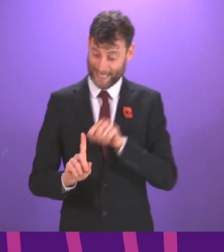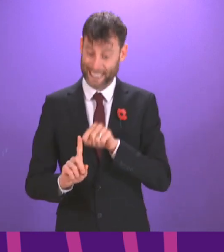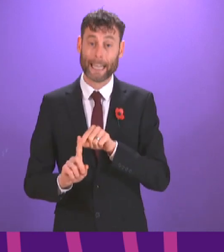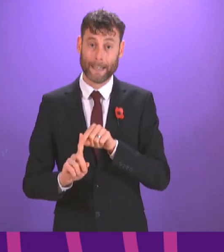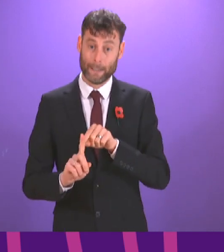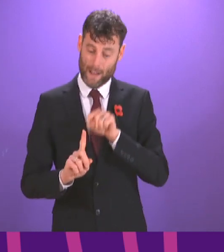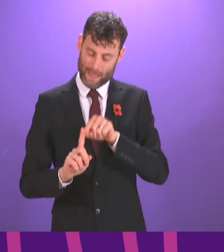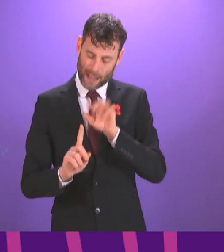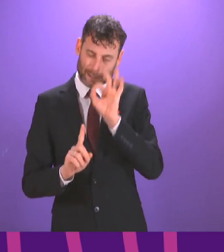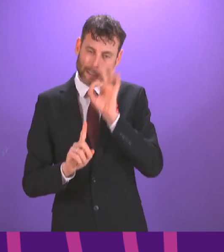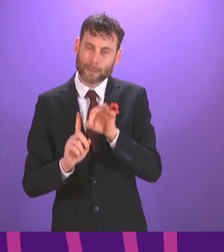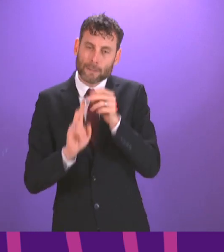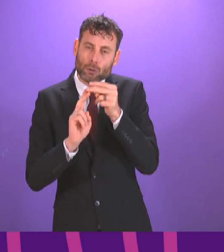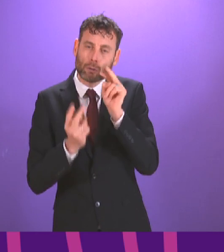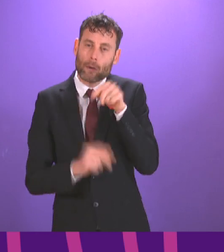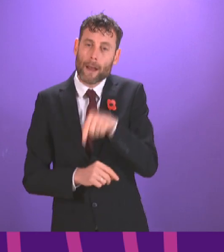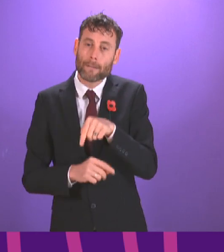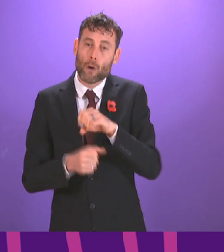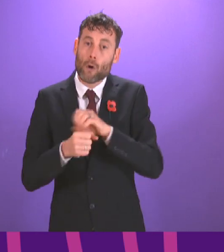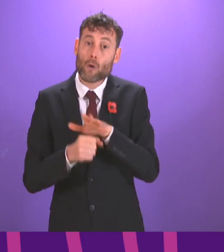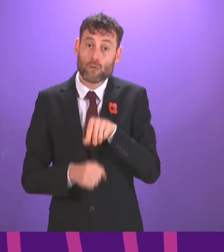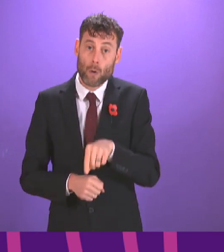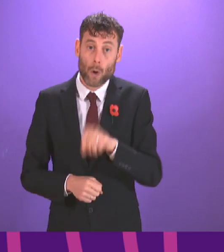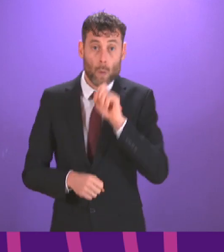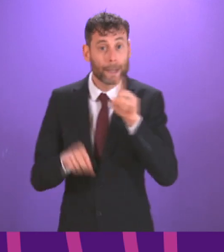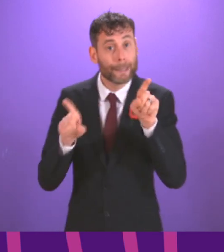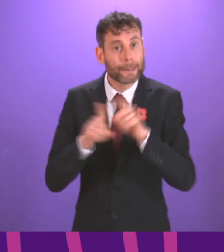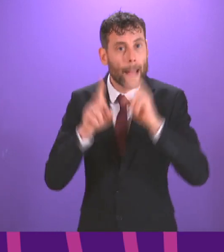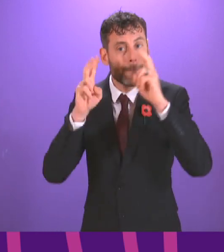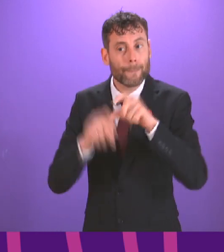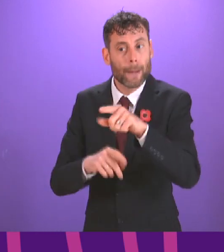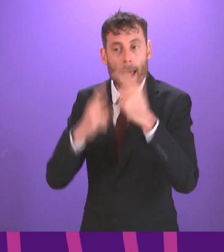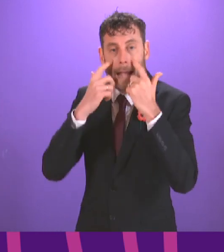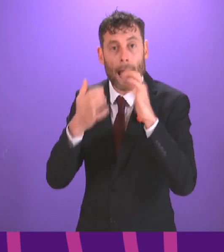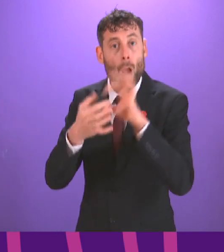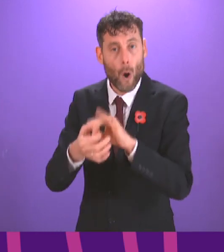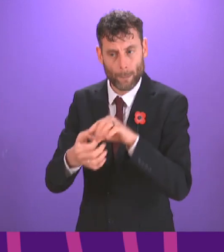We need to know what is happening now. We need to know that all new residents have had